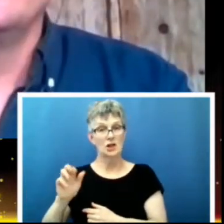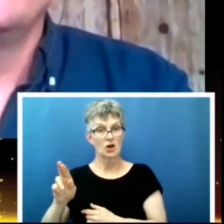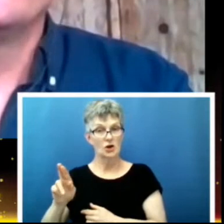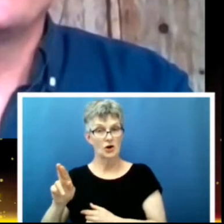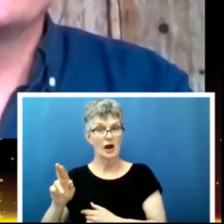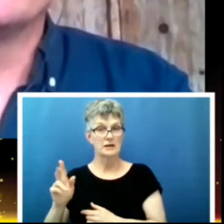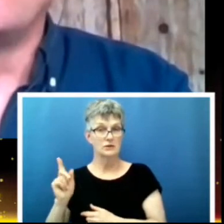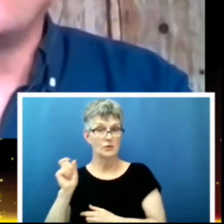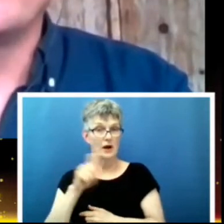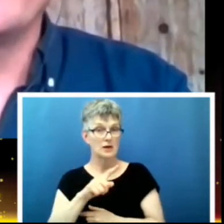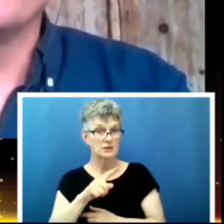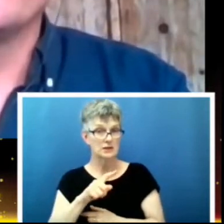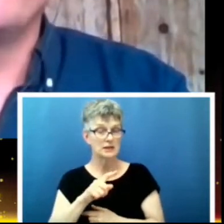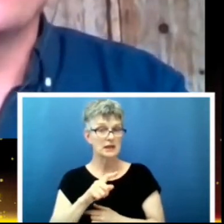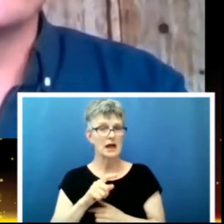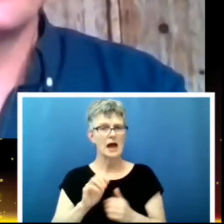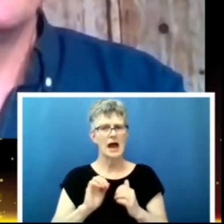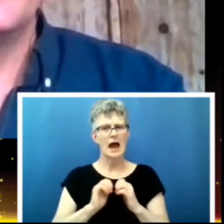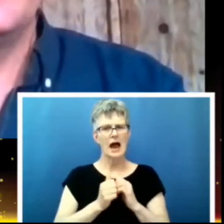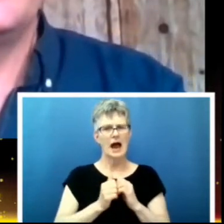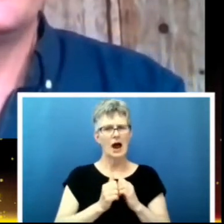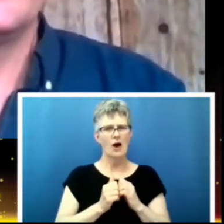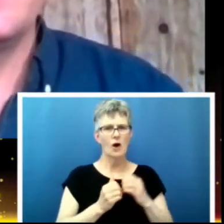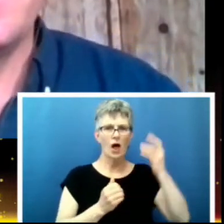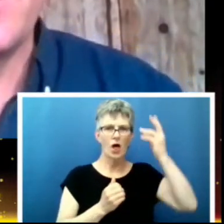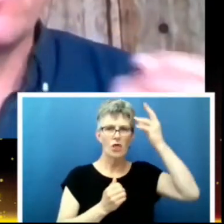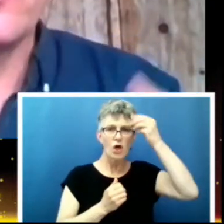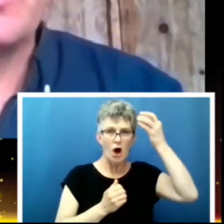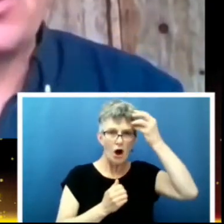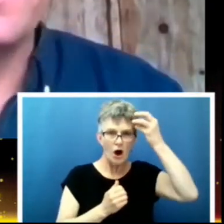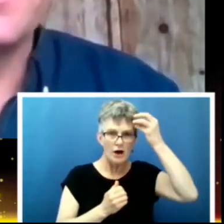so that you're more able to focus on peace and our response?